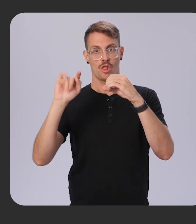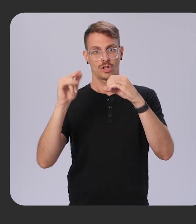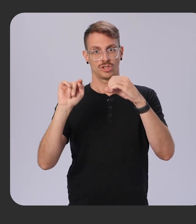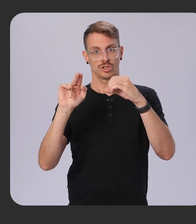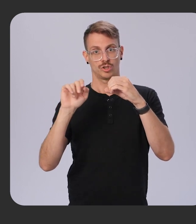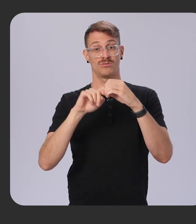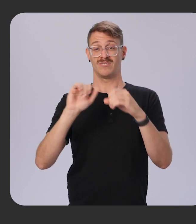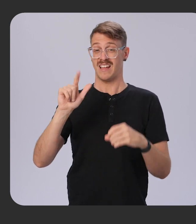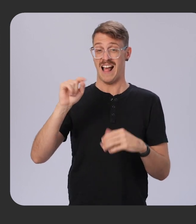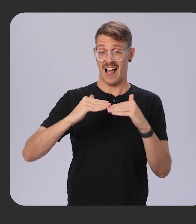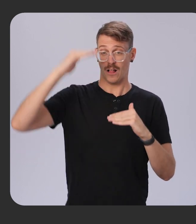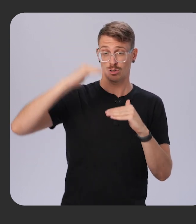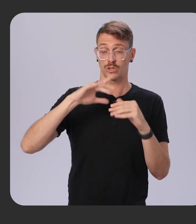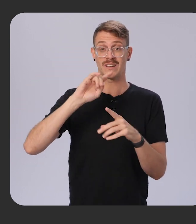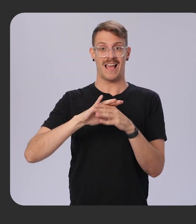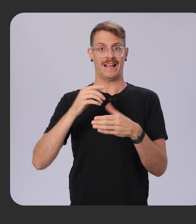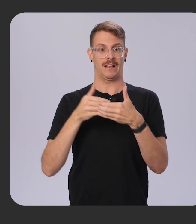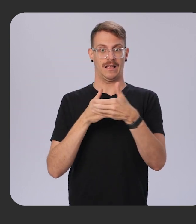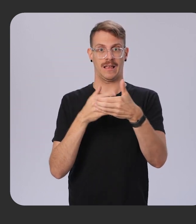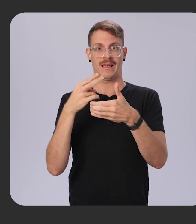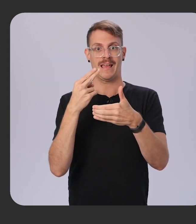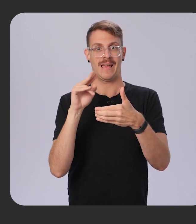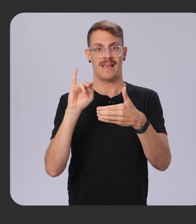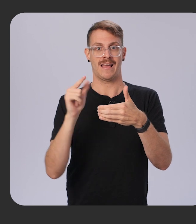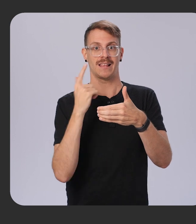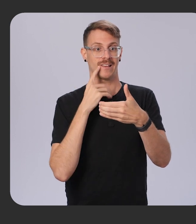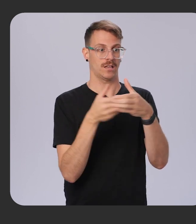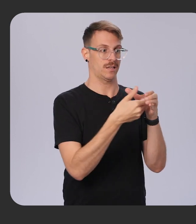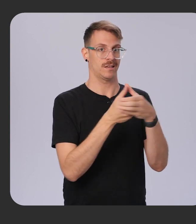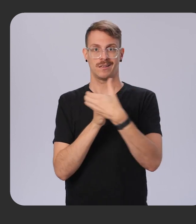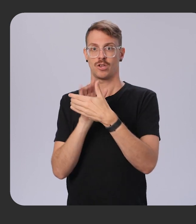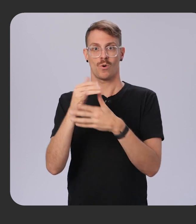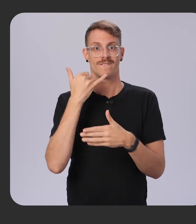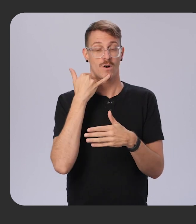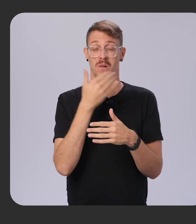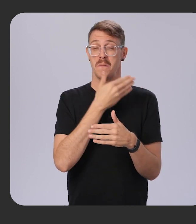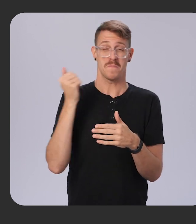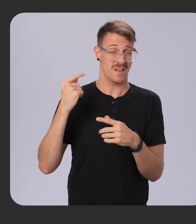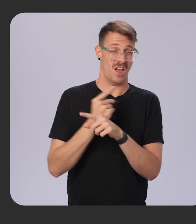and heading of your phone with greater accuracy than the GPS sensor can provide.